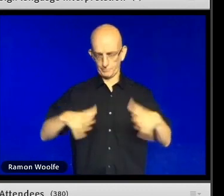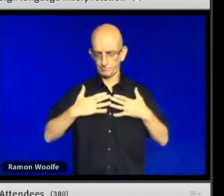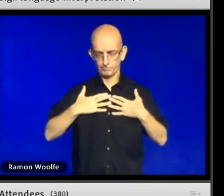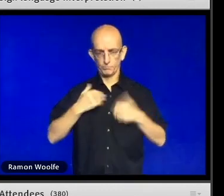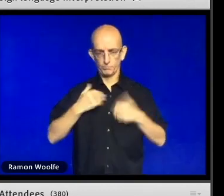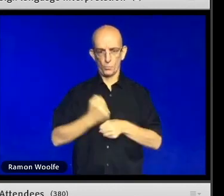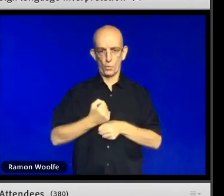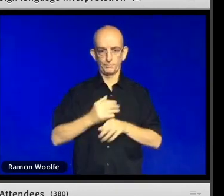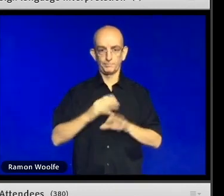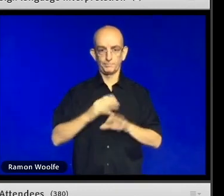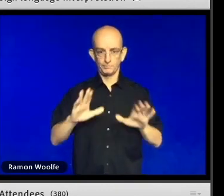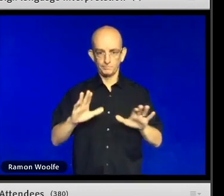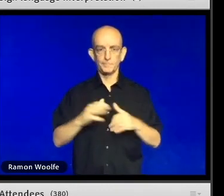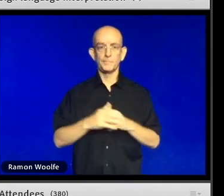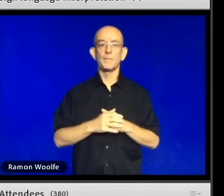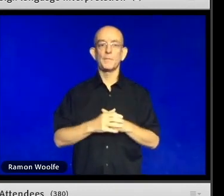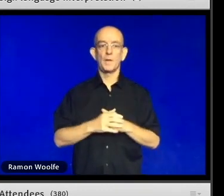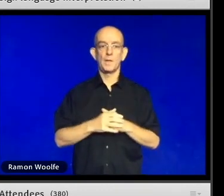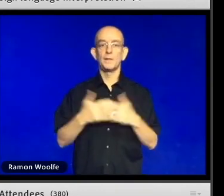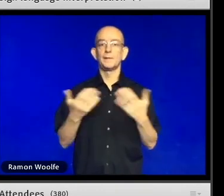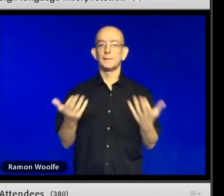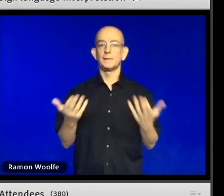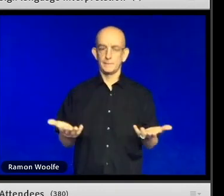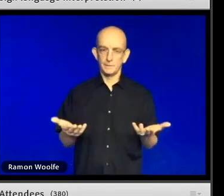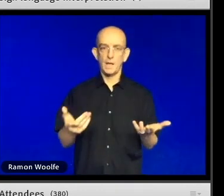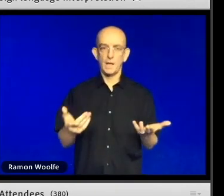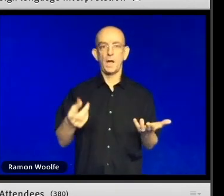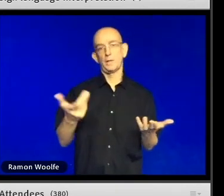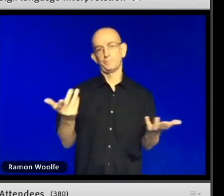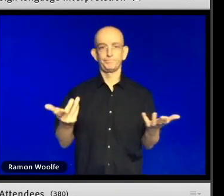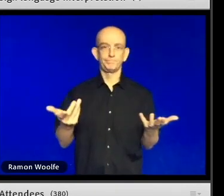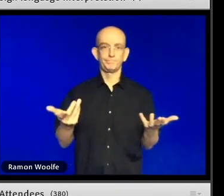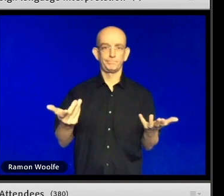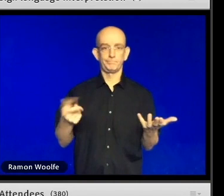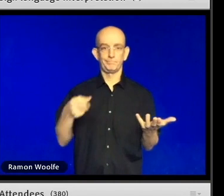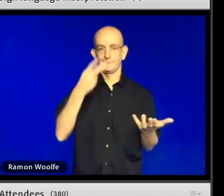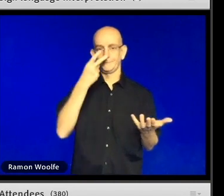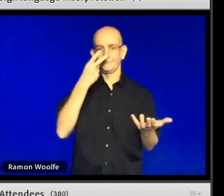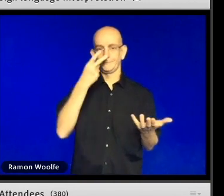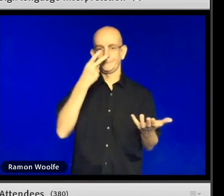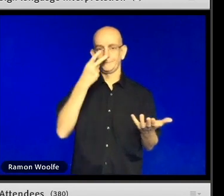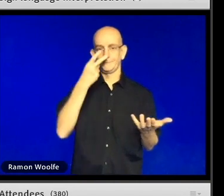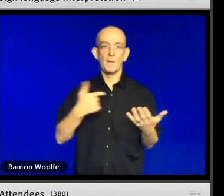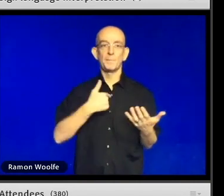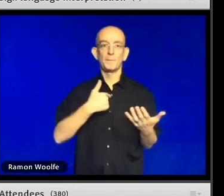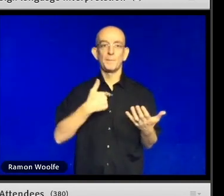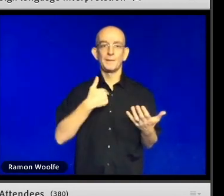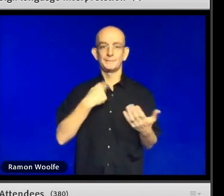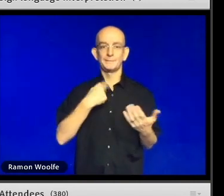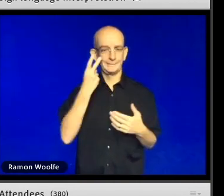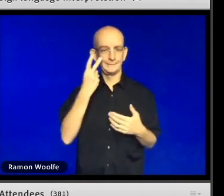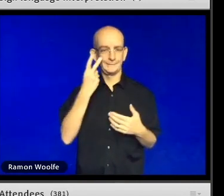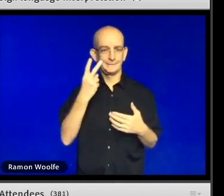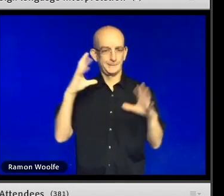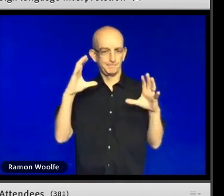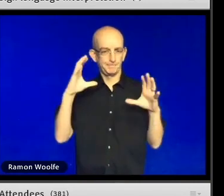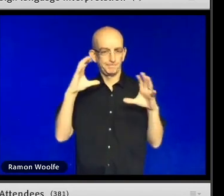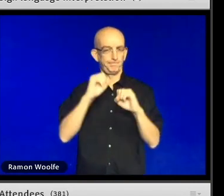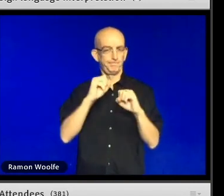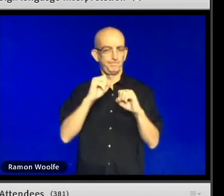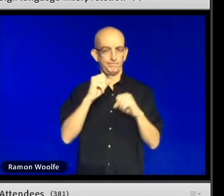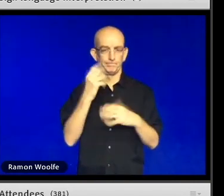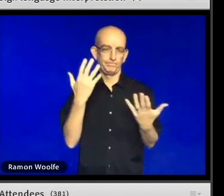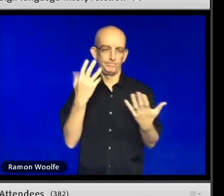blind. So being under health crisis like COVID‑19 for anybody is not easy, but for a person